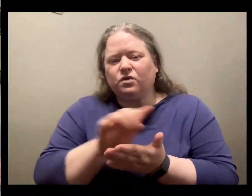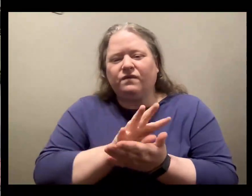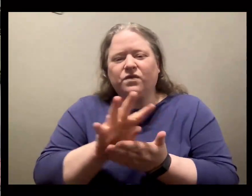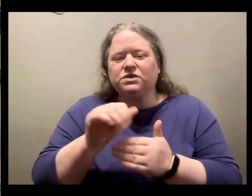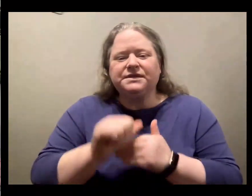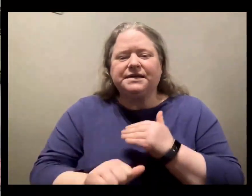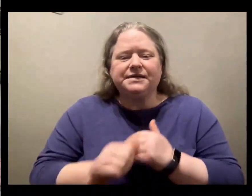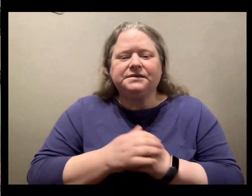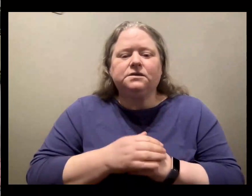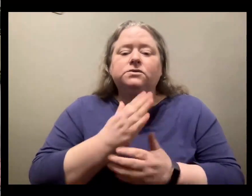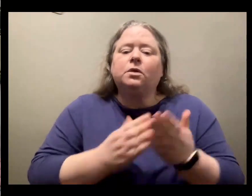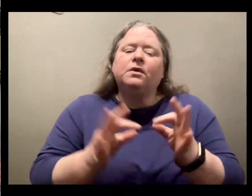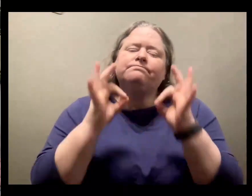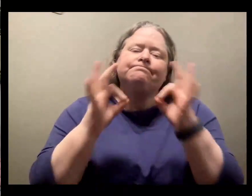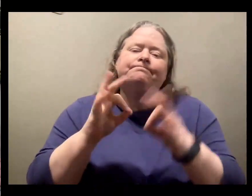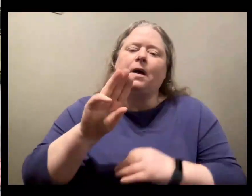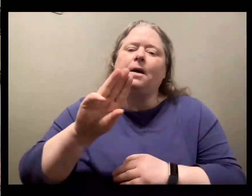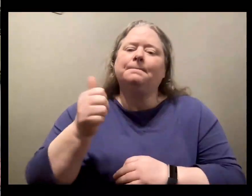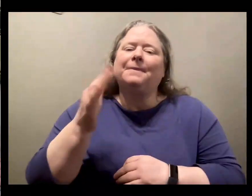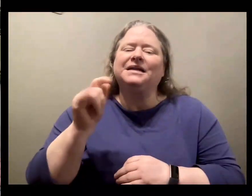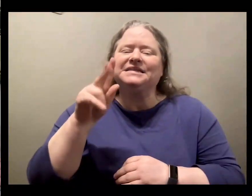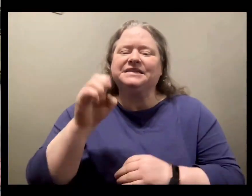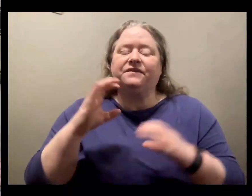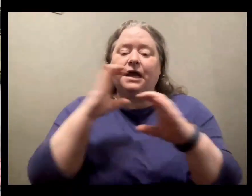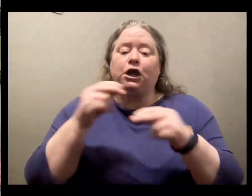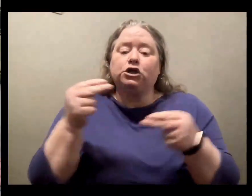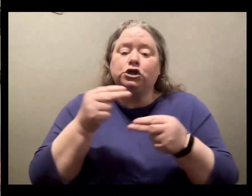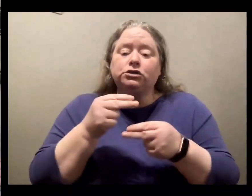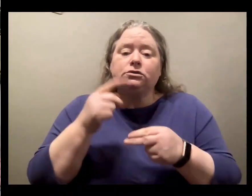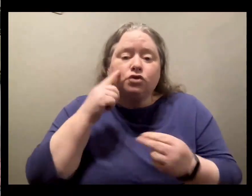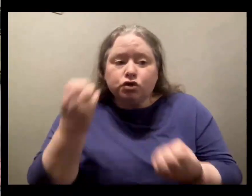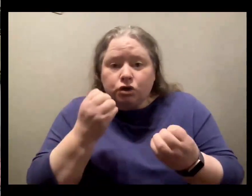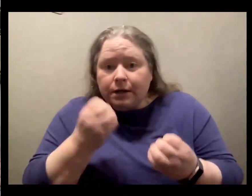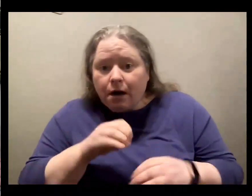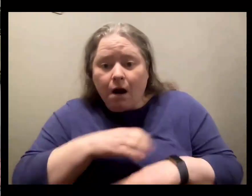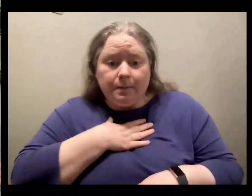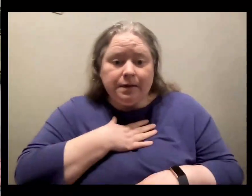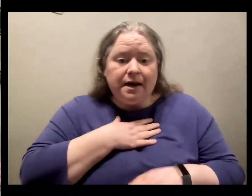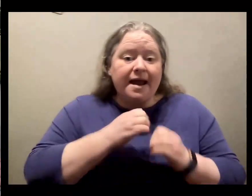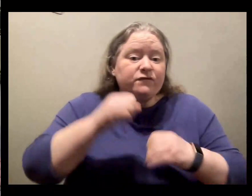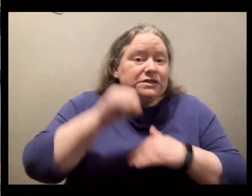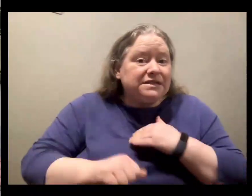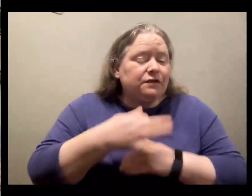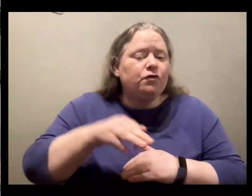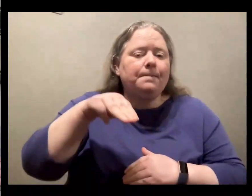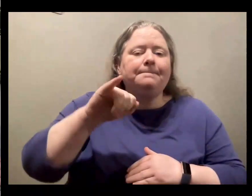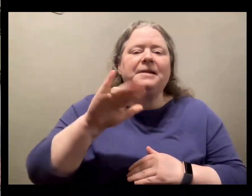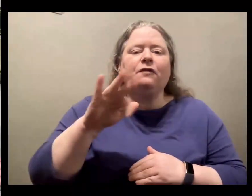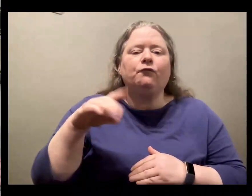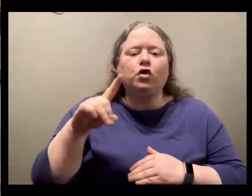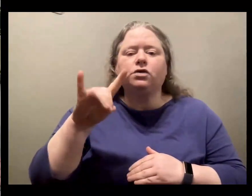Some fabulous palliative care nurses checked in on me every day from Milford Hospice,